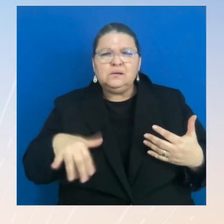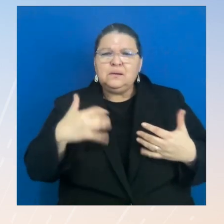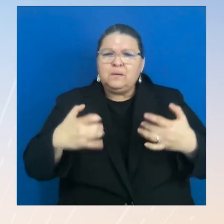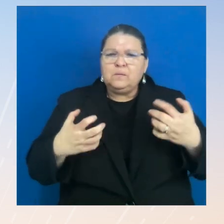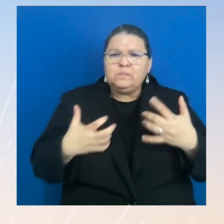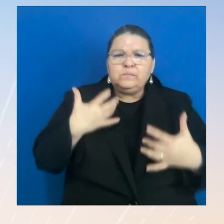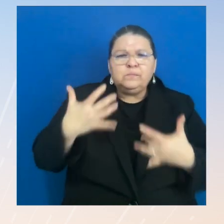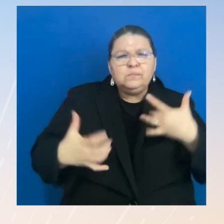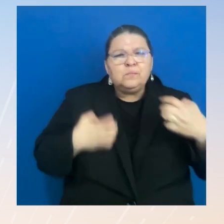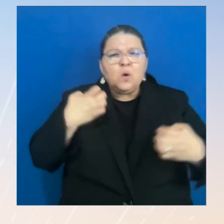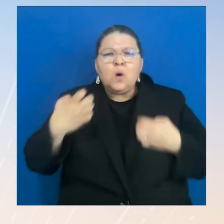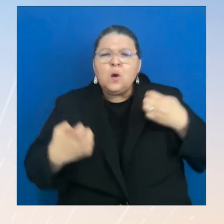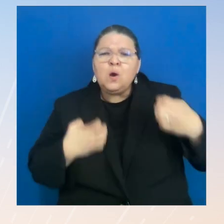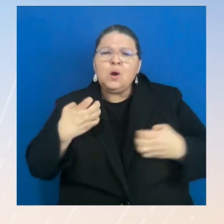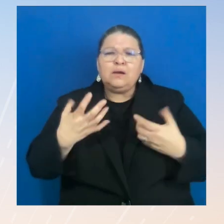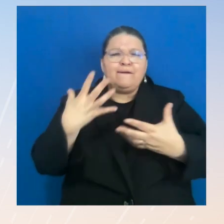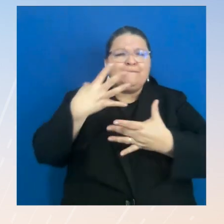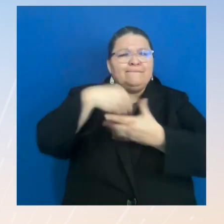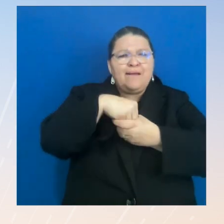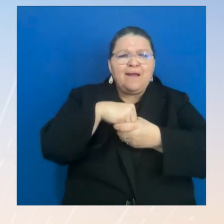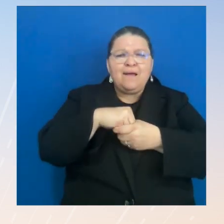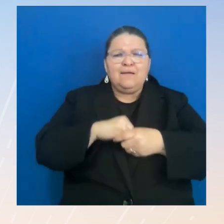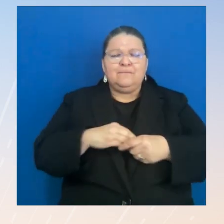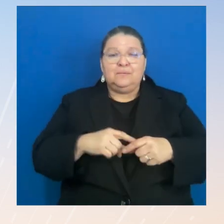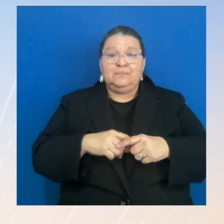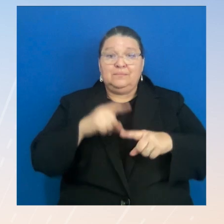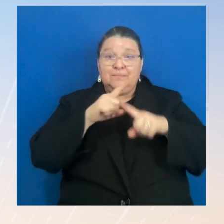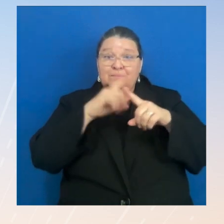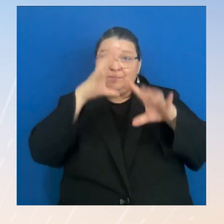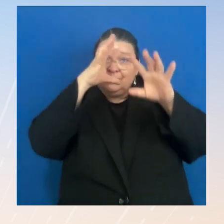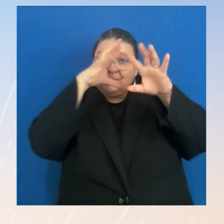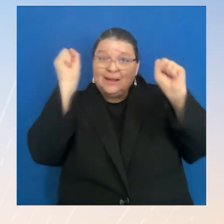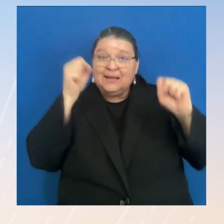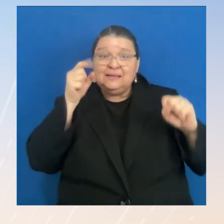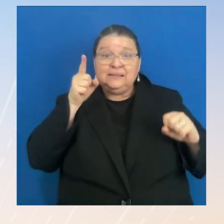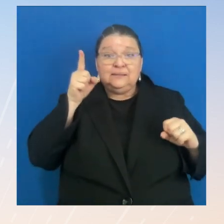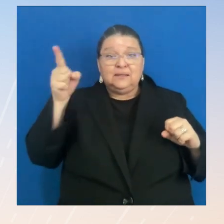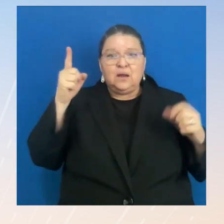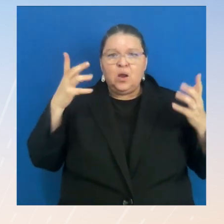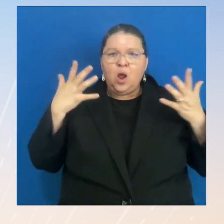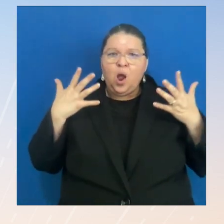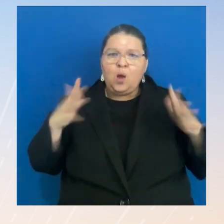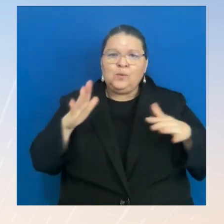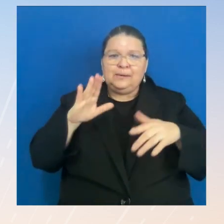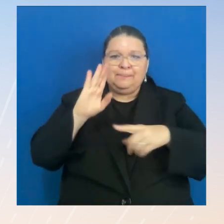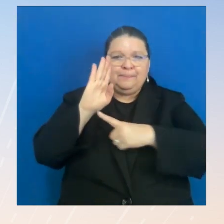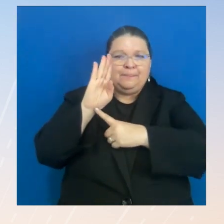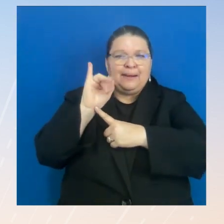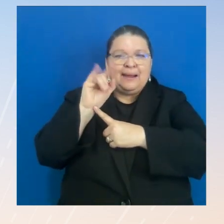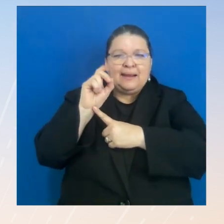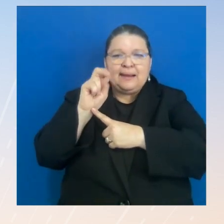he's not willing to provide. Ms. Psaki: Well, I think that, one, what is encouraging in this moment of tragedy